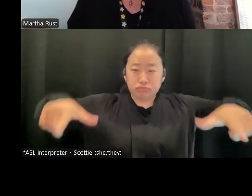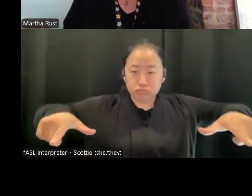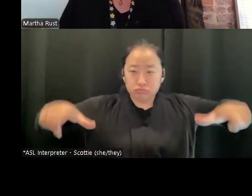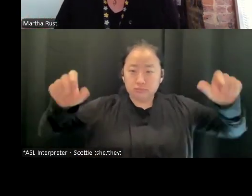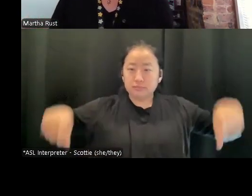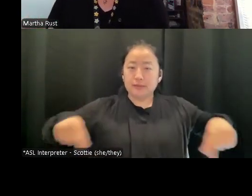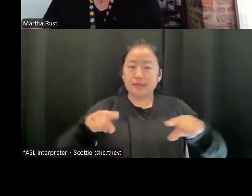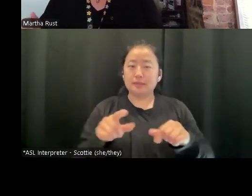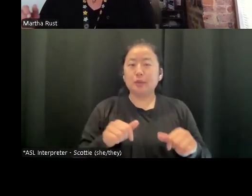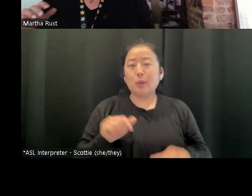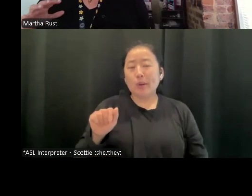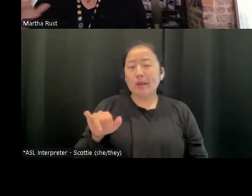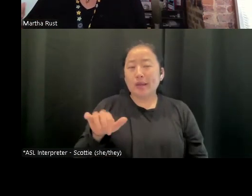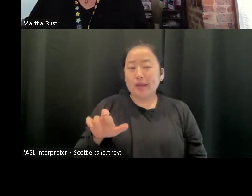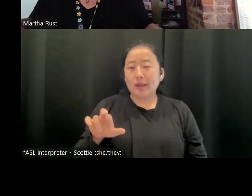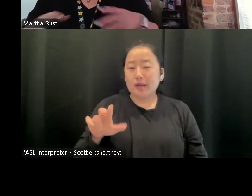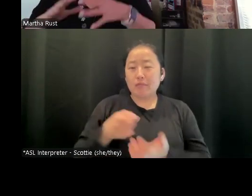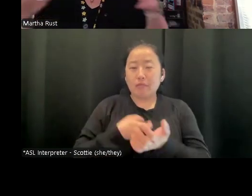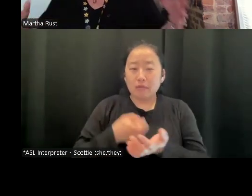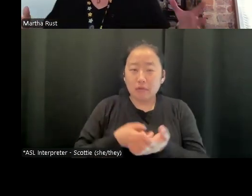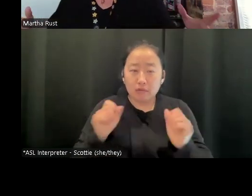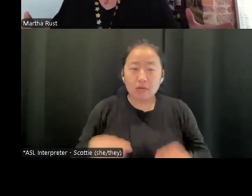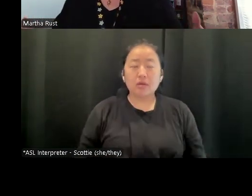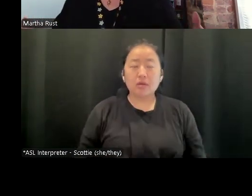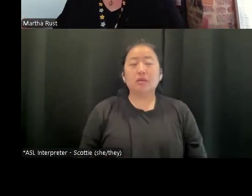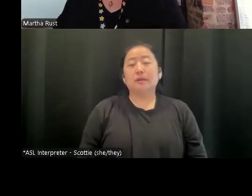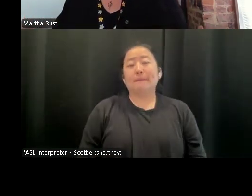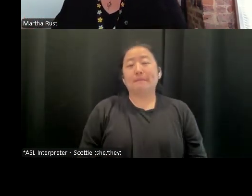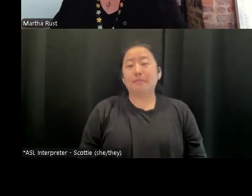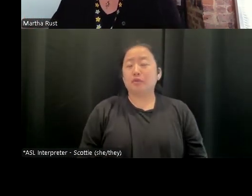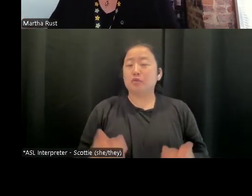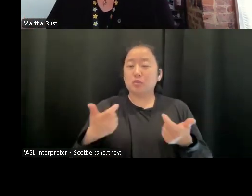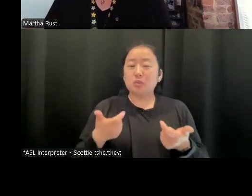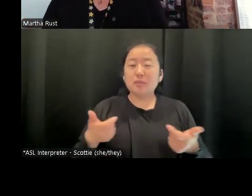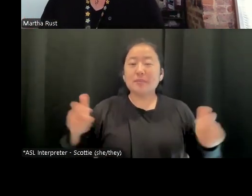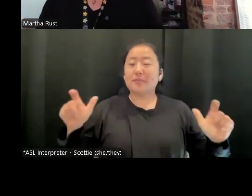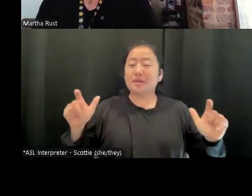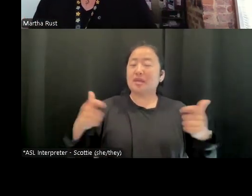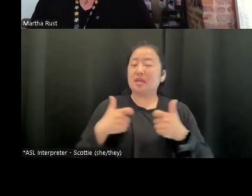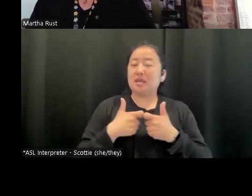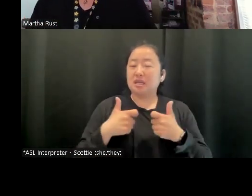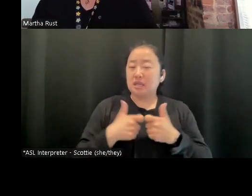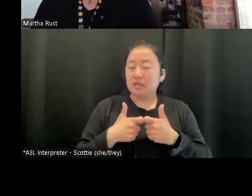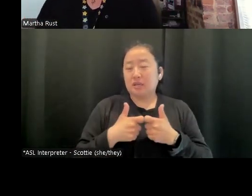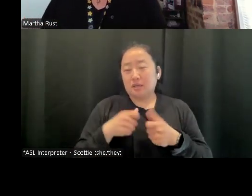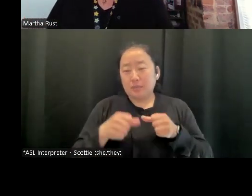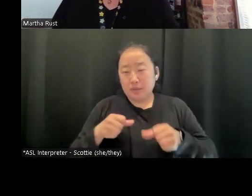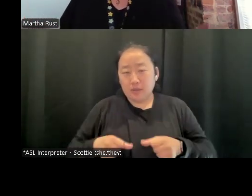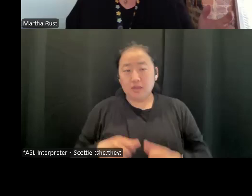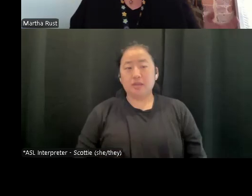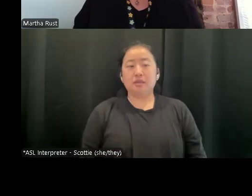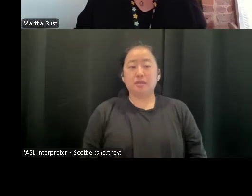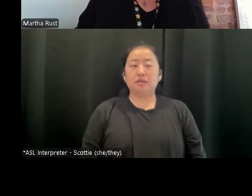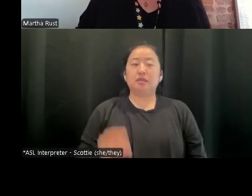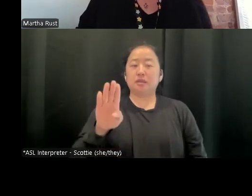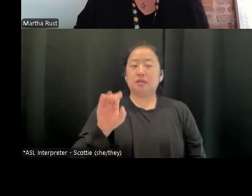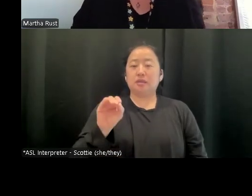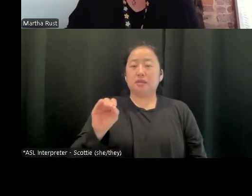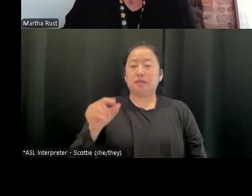air hockey or do a big electronic puzzle that way. We also have something called Boogie Dice which